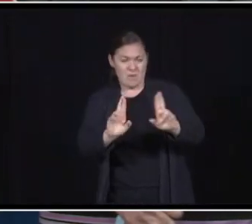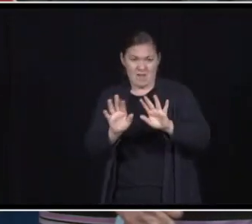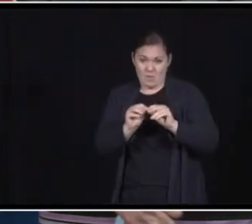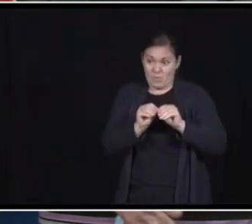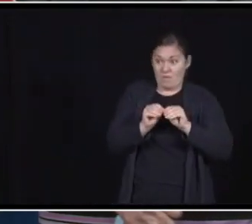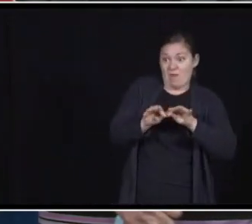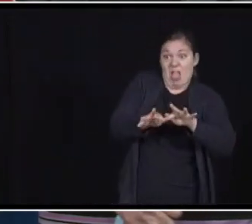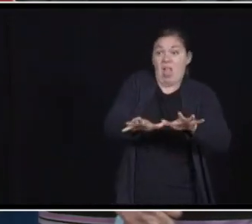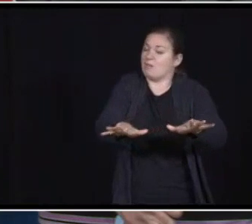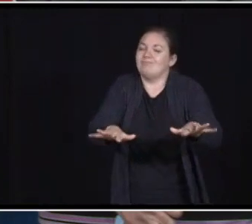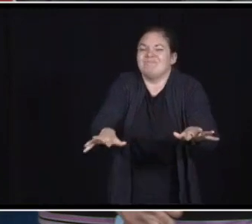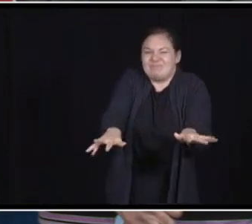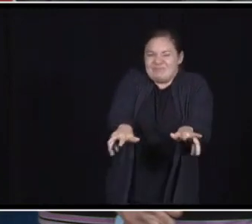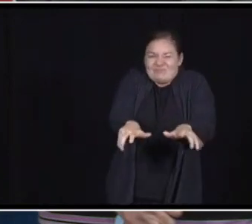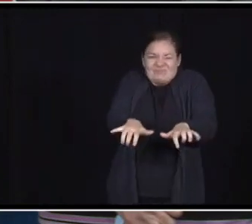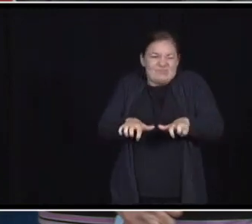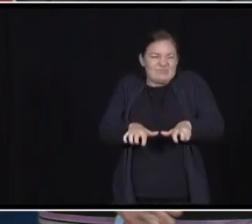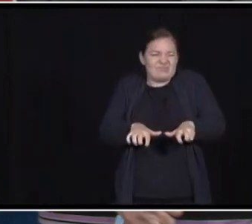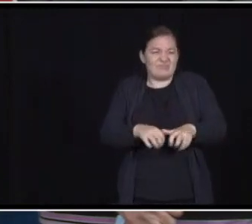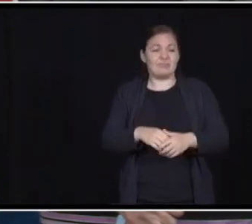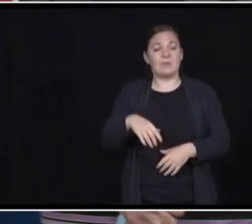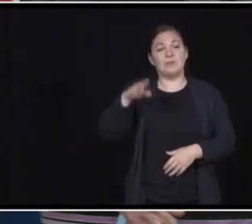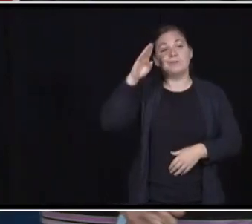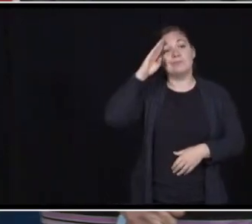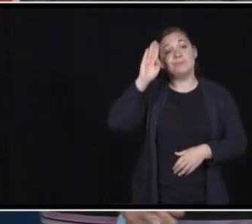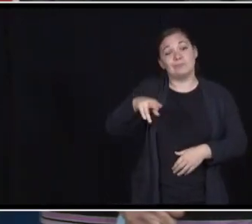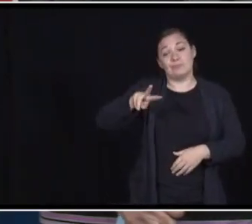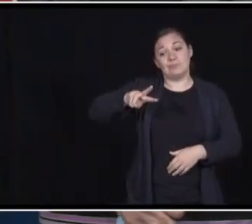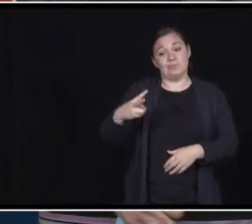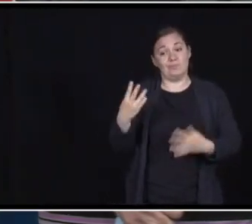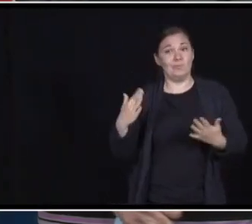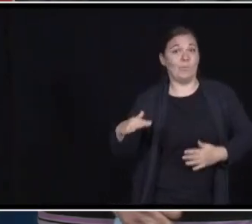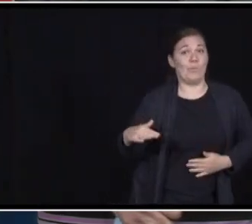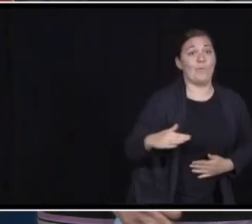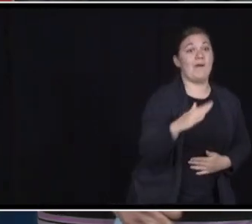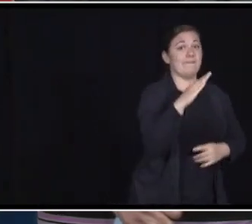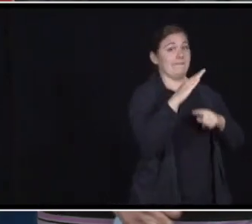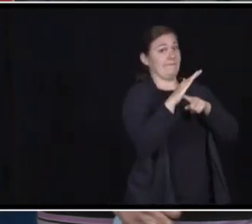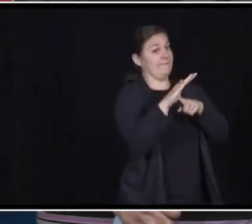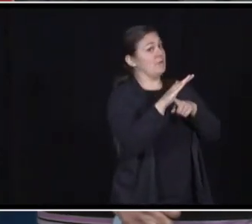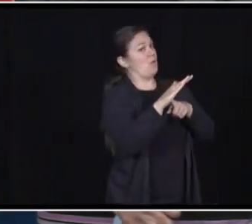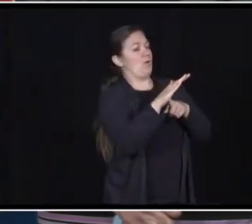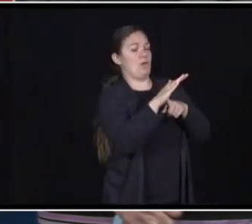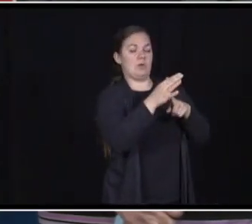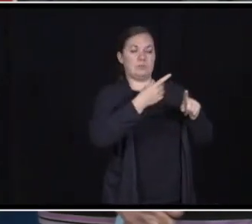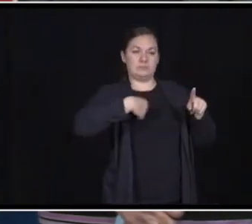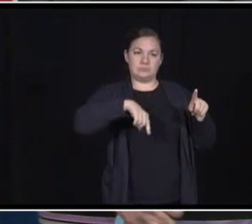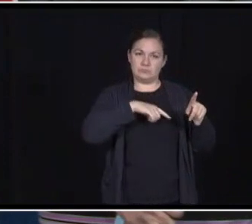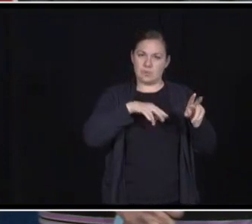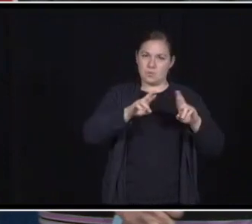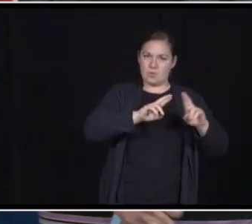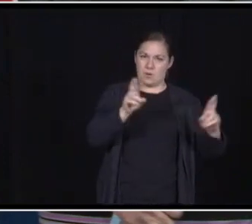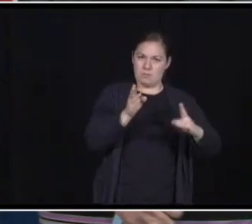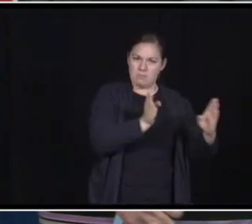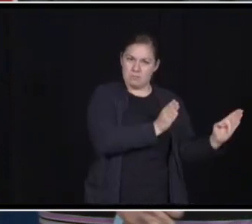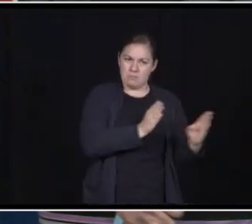We are grateful for the swift response of local public health working with their school boards and our parents to implant the protocols